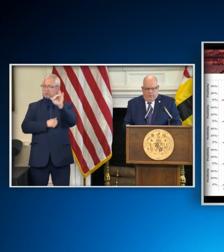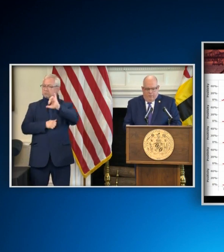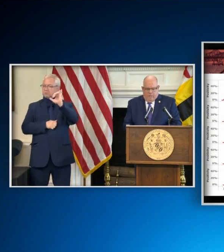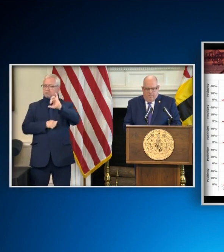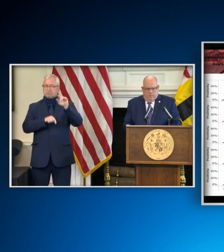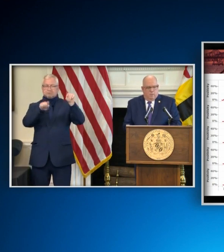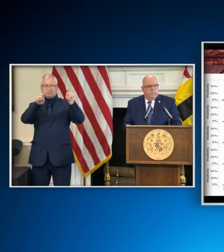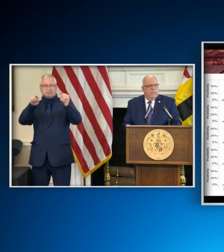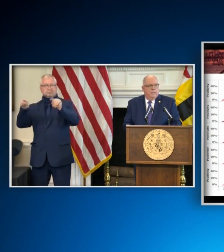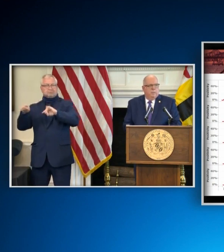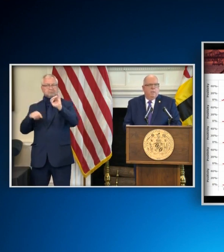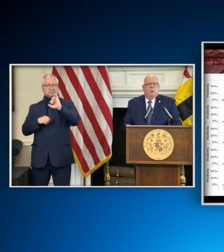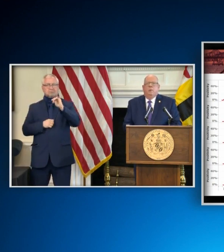TO 12.71%.